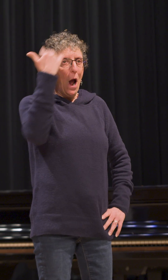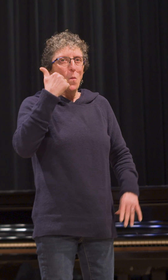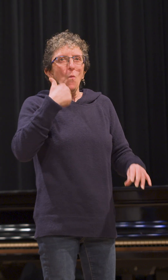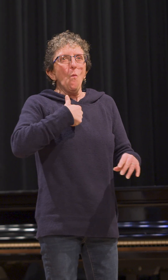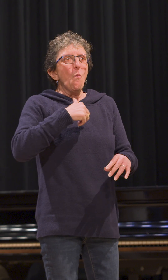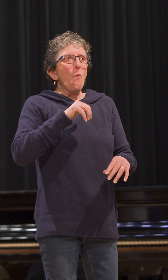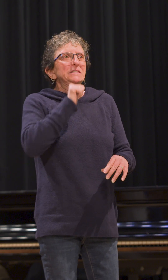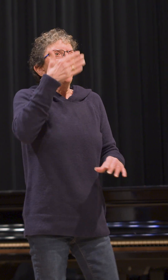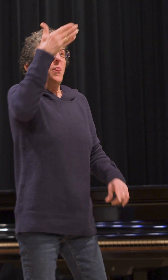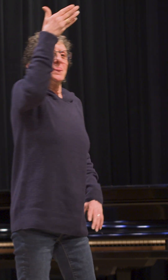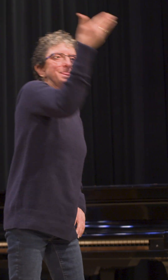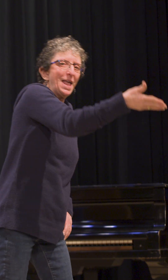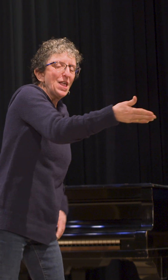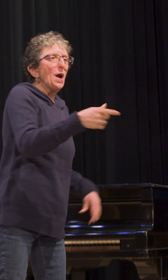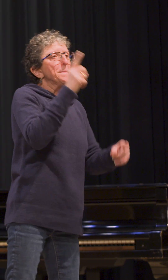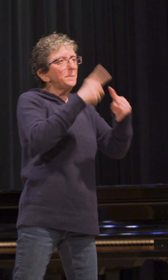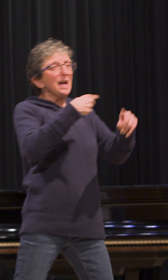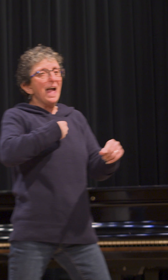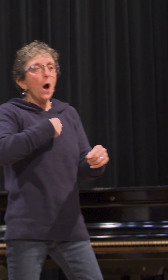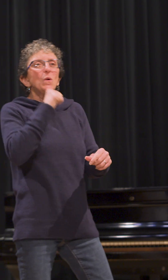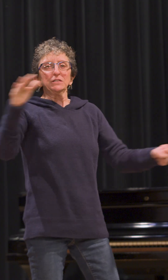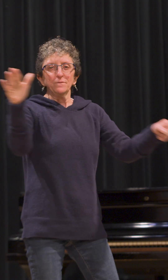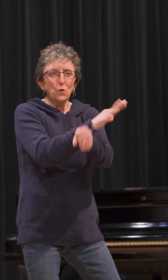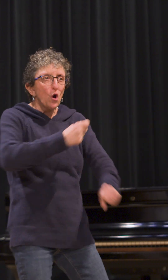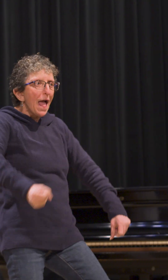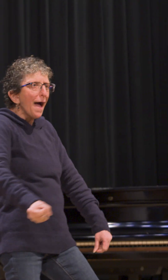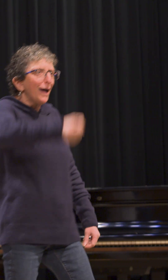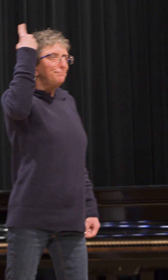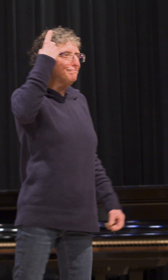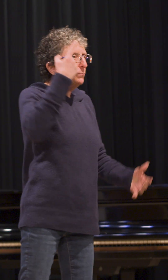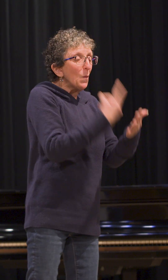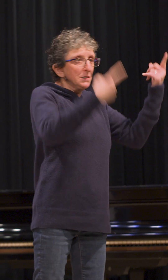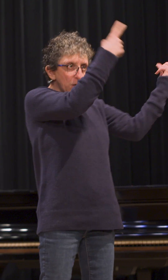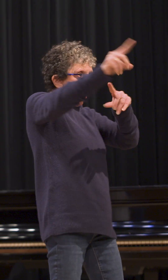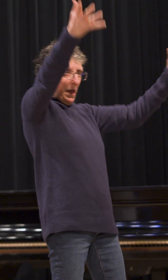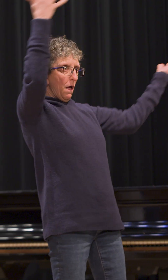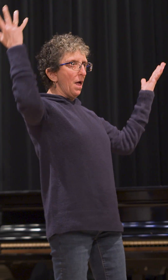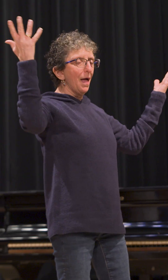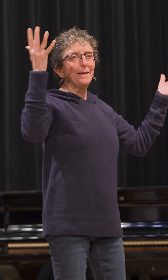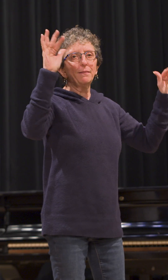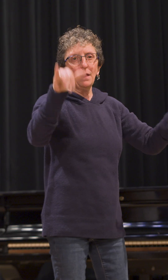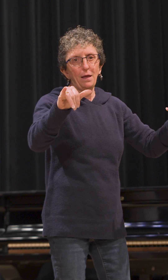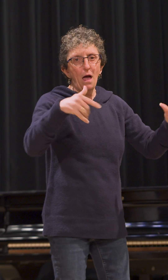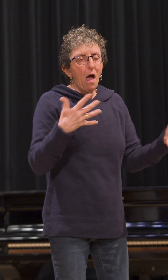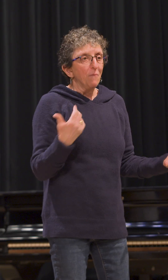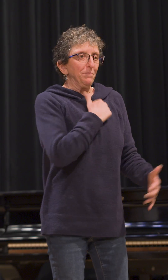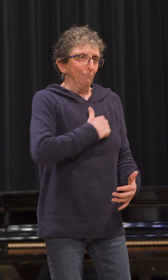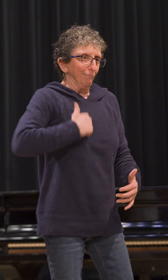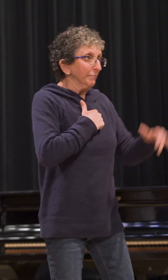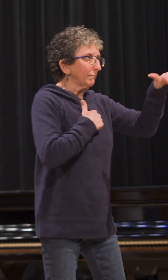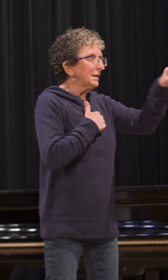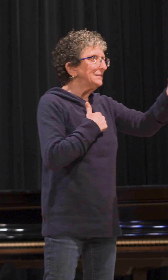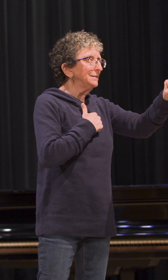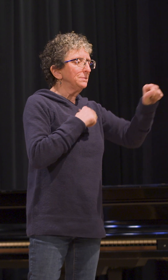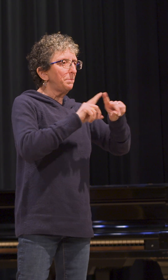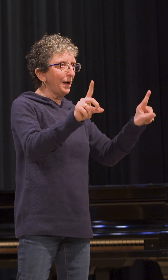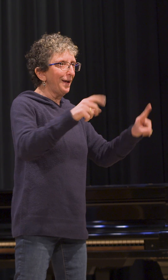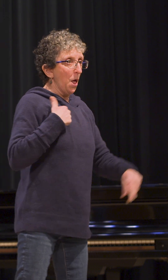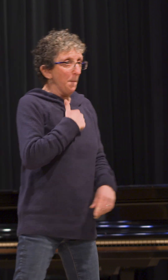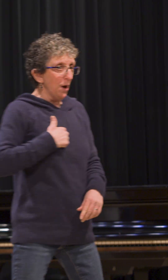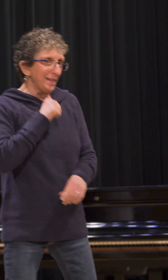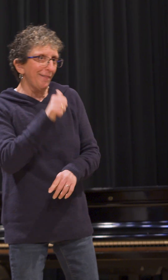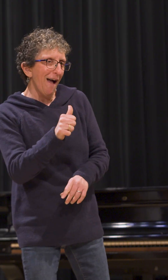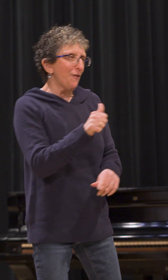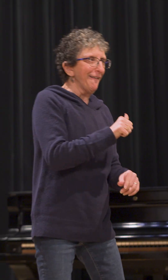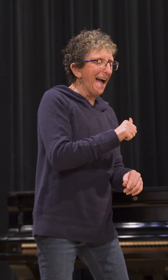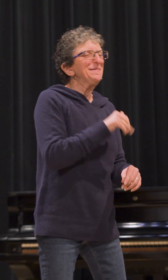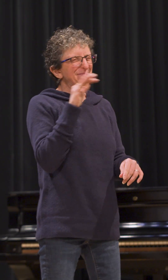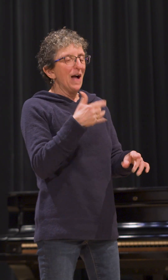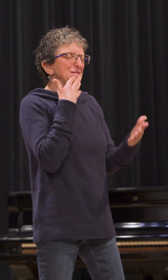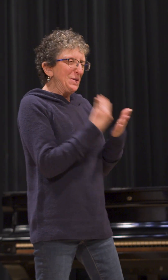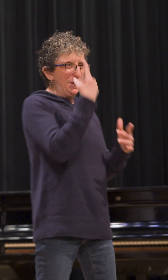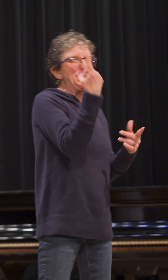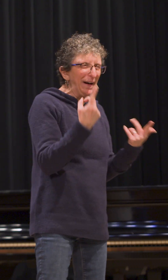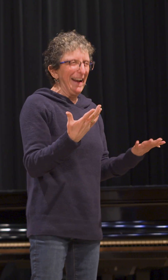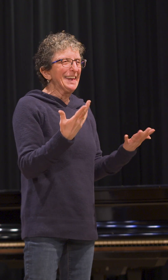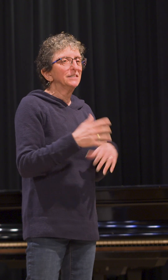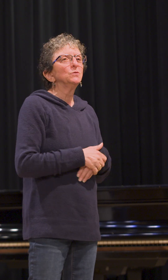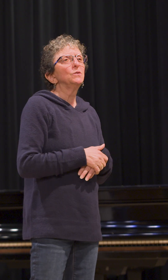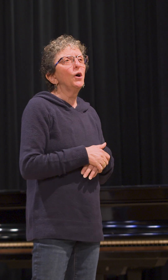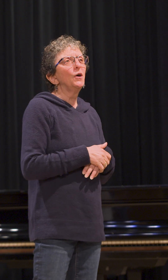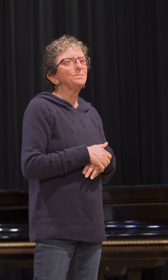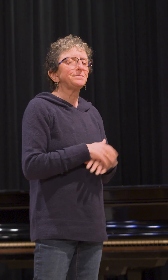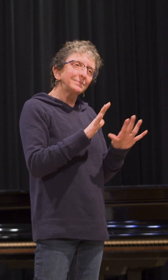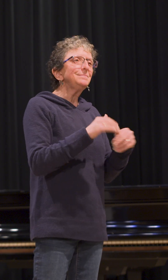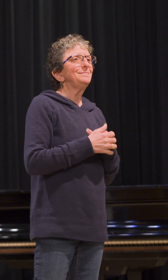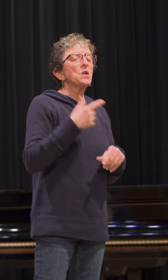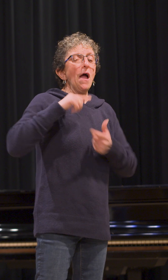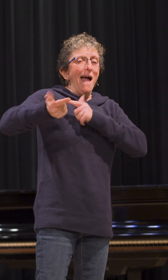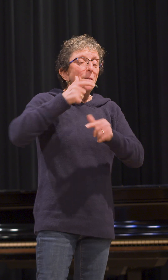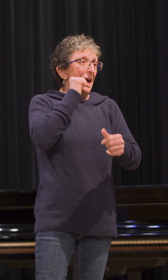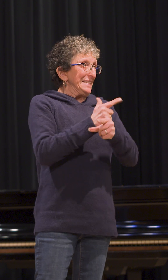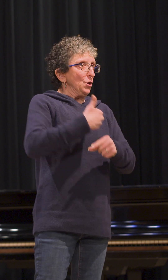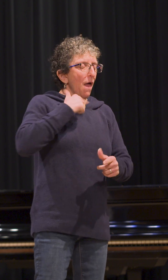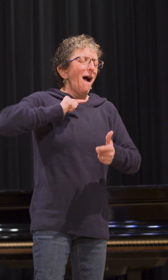blown away and I felt terrible because I was not aware of what was fully going on in our family.